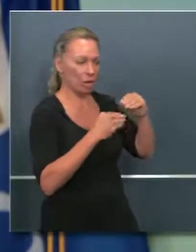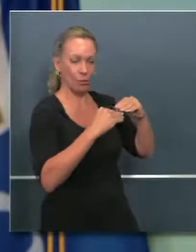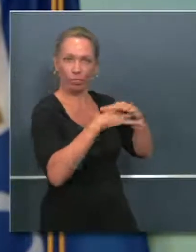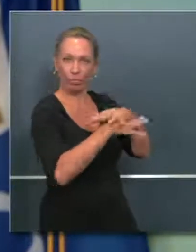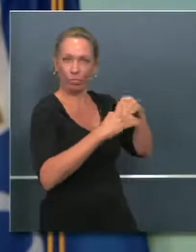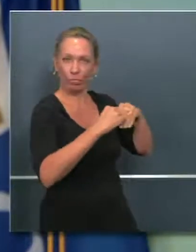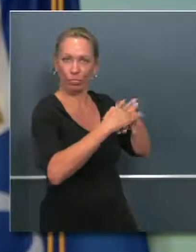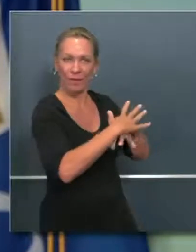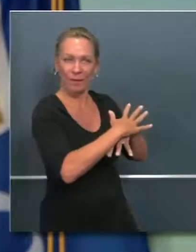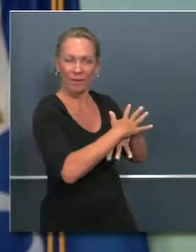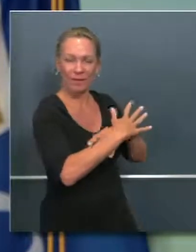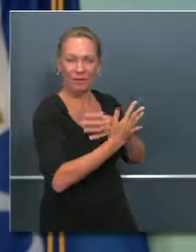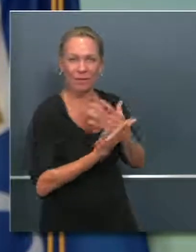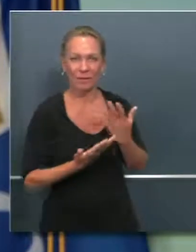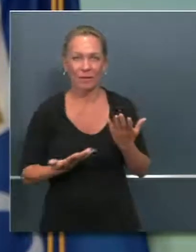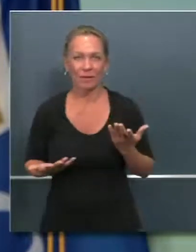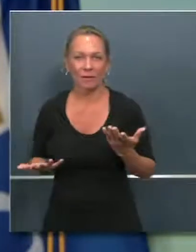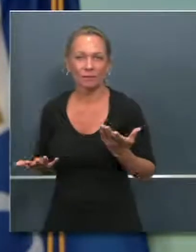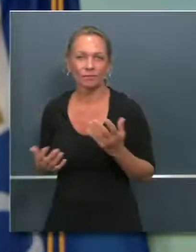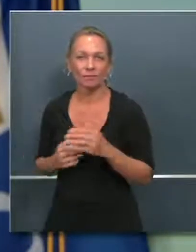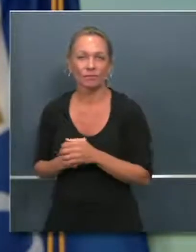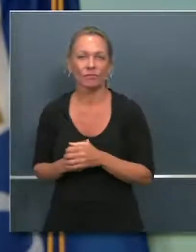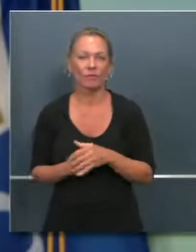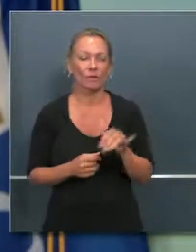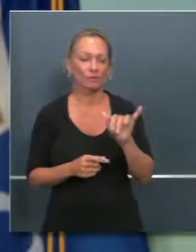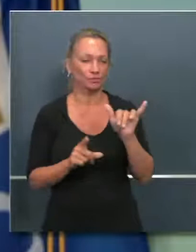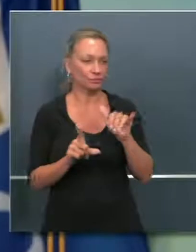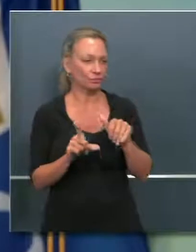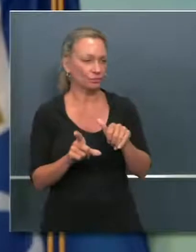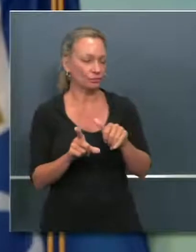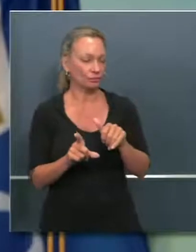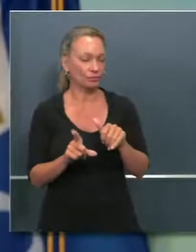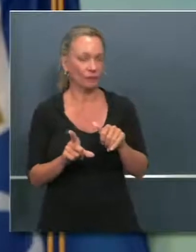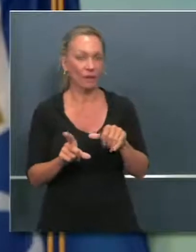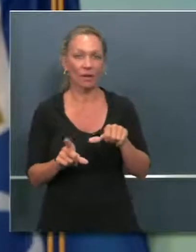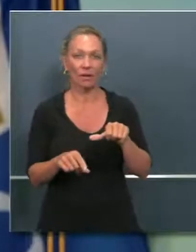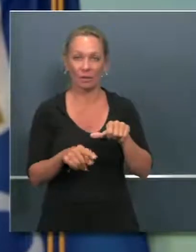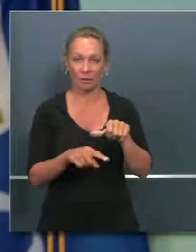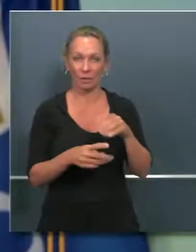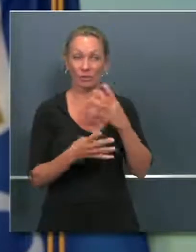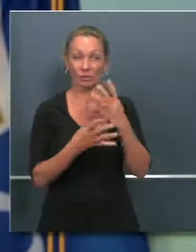a cohort what we refer to as non non non Zand on sex offenders meaning it's a criteria to screen